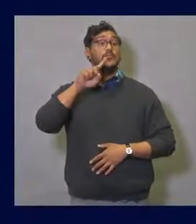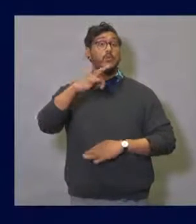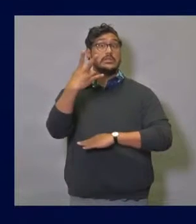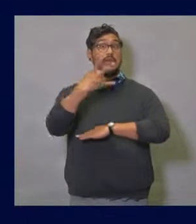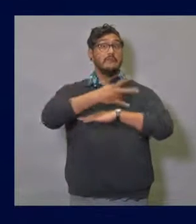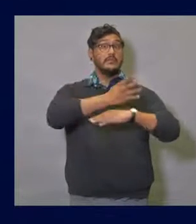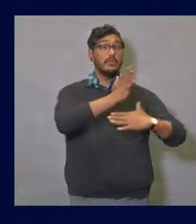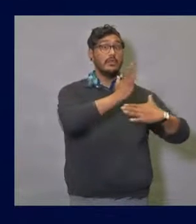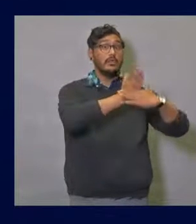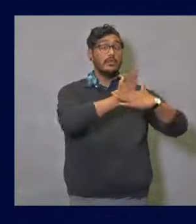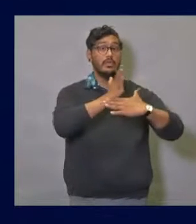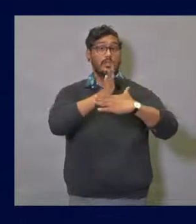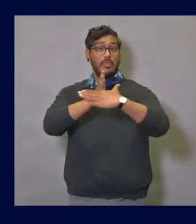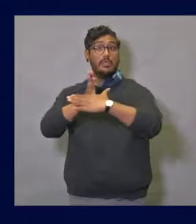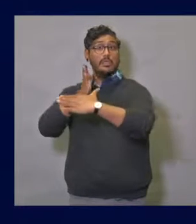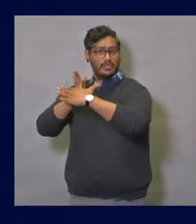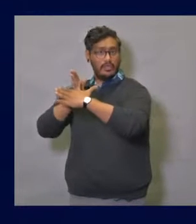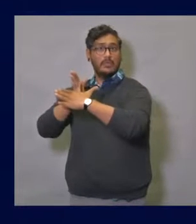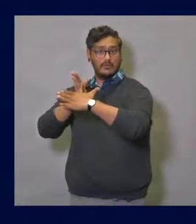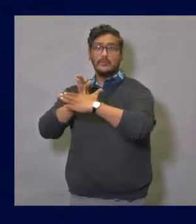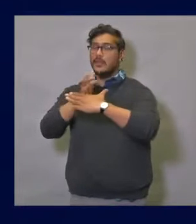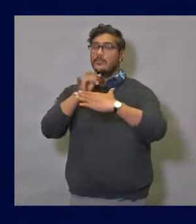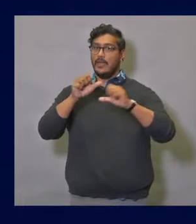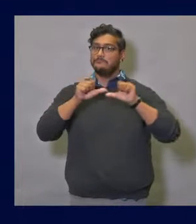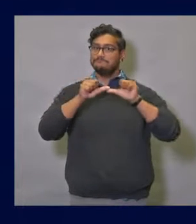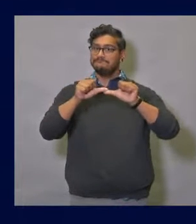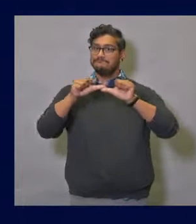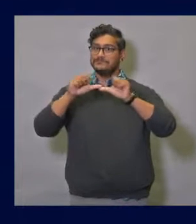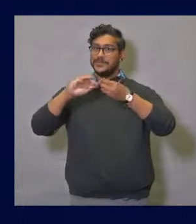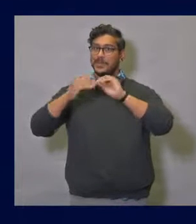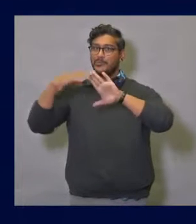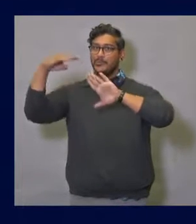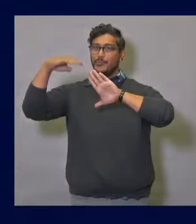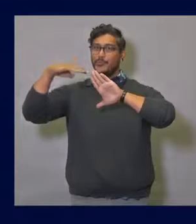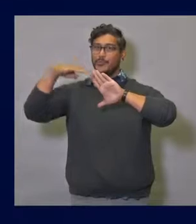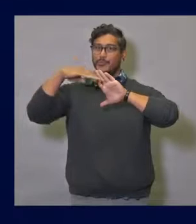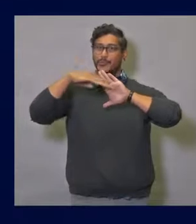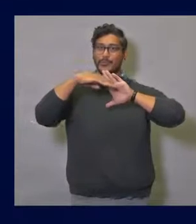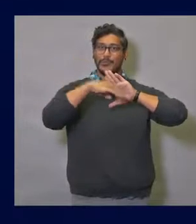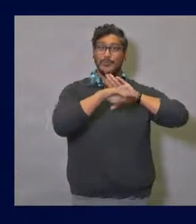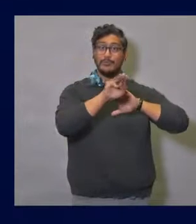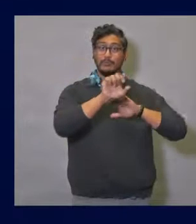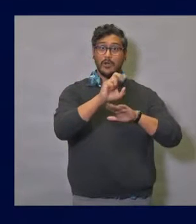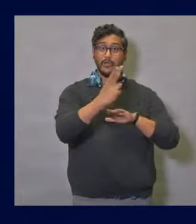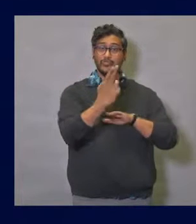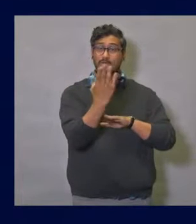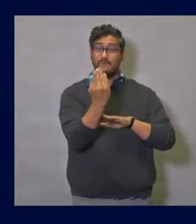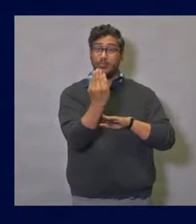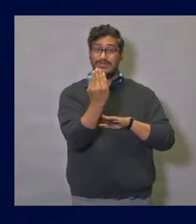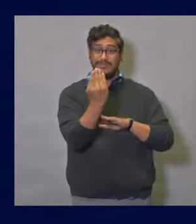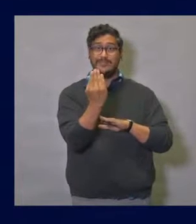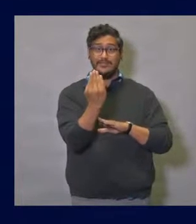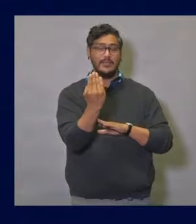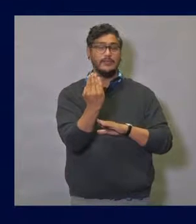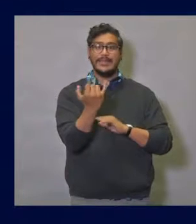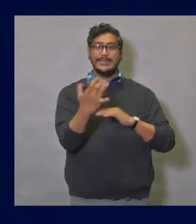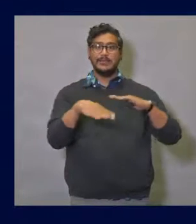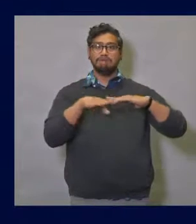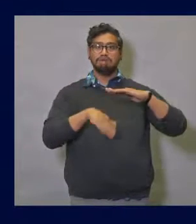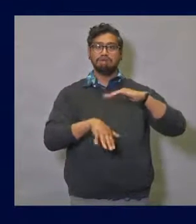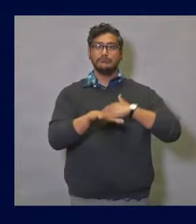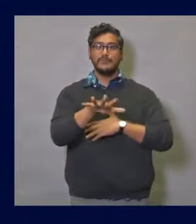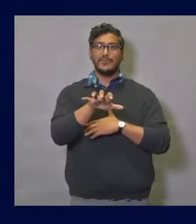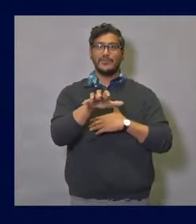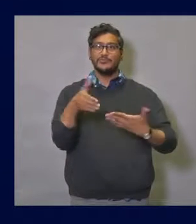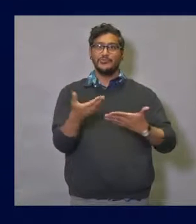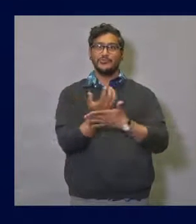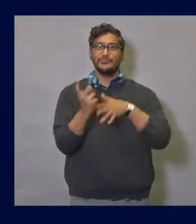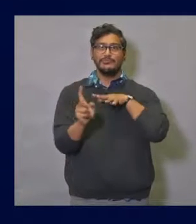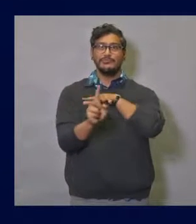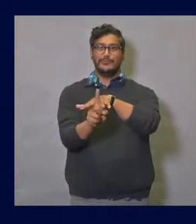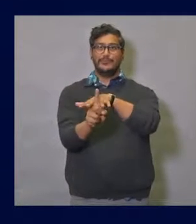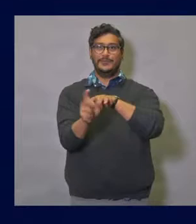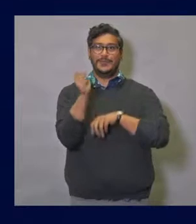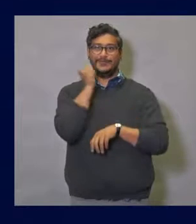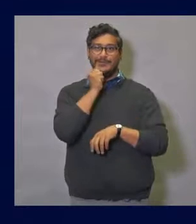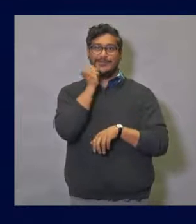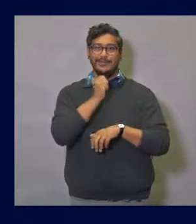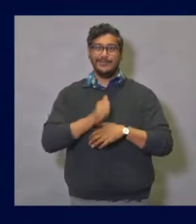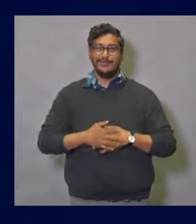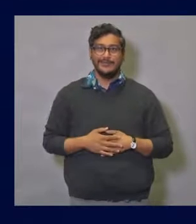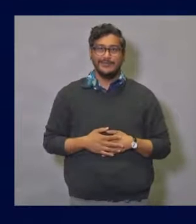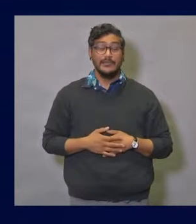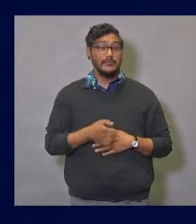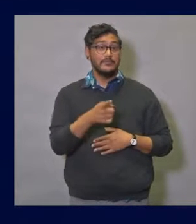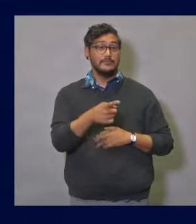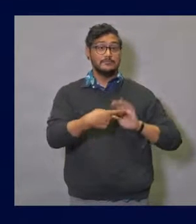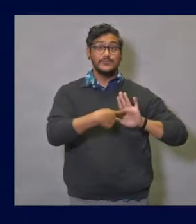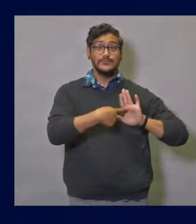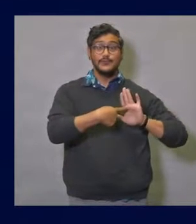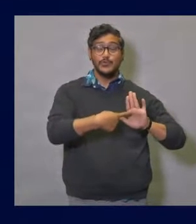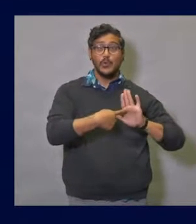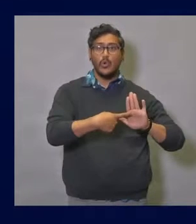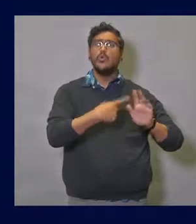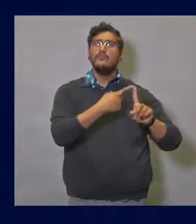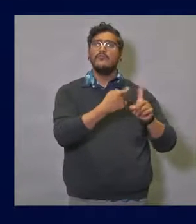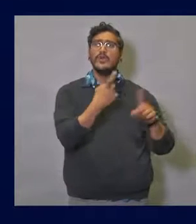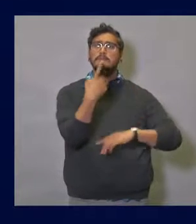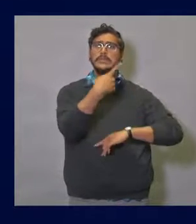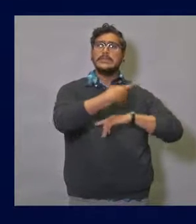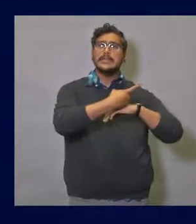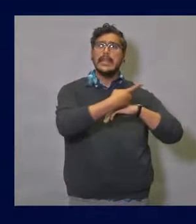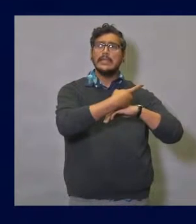DE POSITIVIDAD ACUMULADA ES DEL